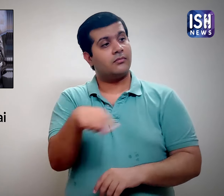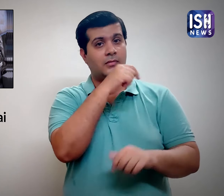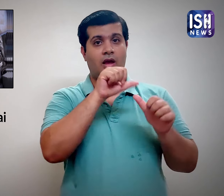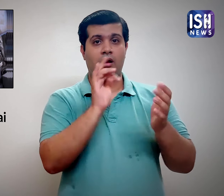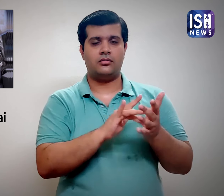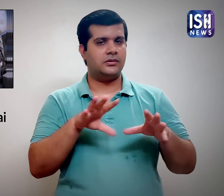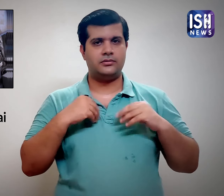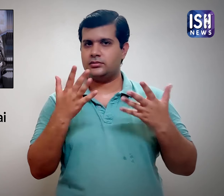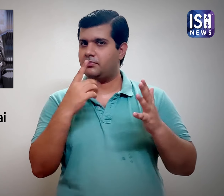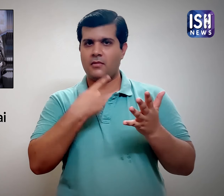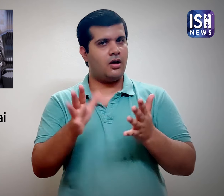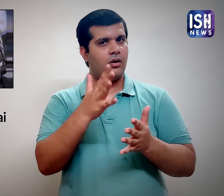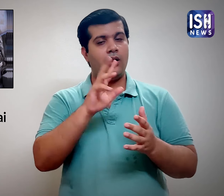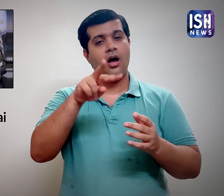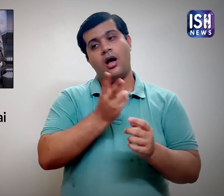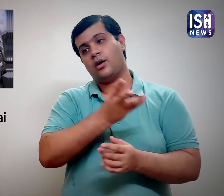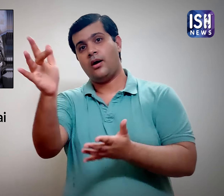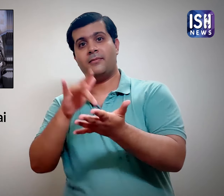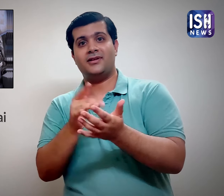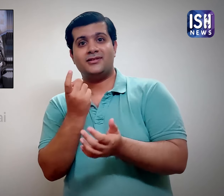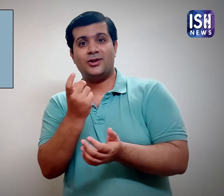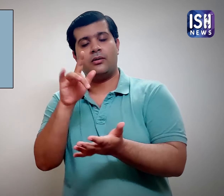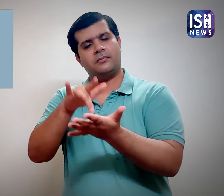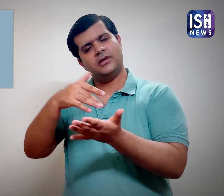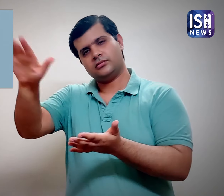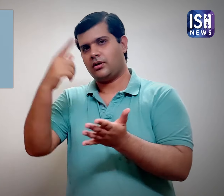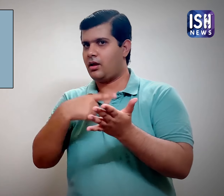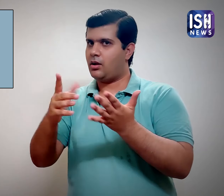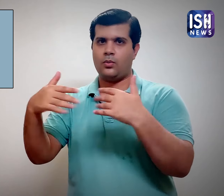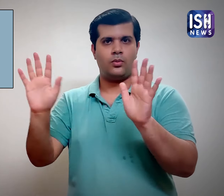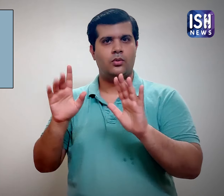However, they did not allow him to go to Ashti, instead they told him to go Jamkhed.